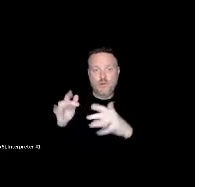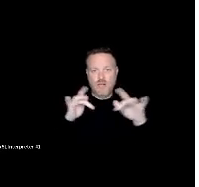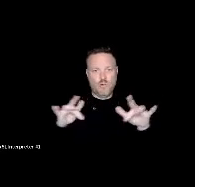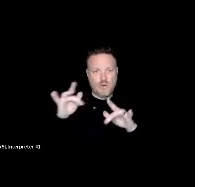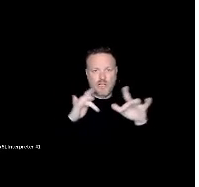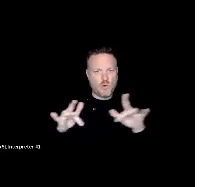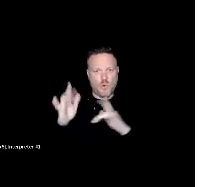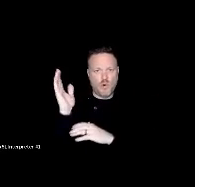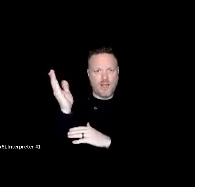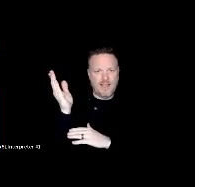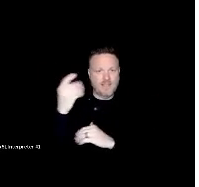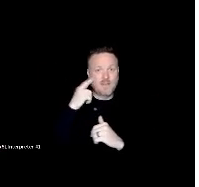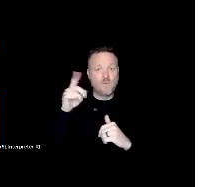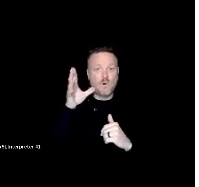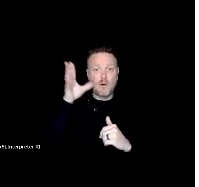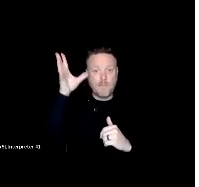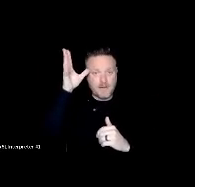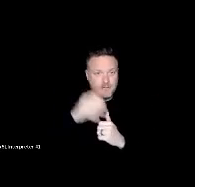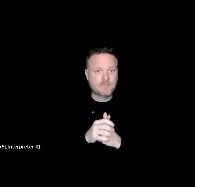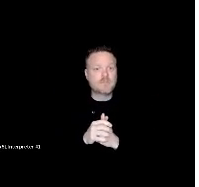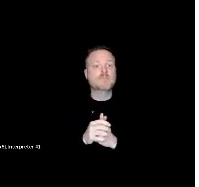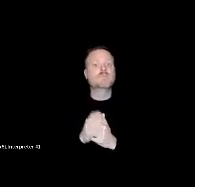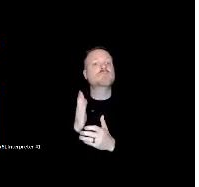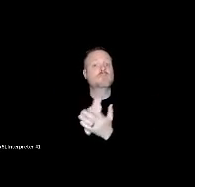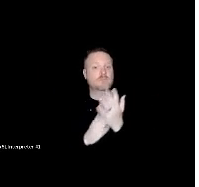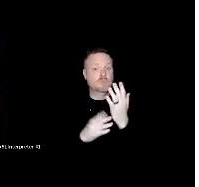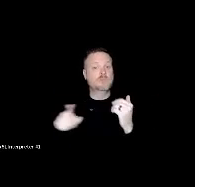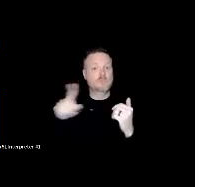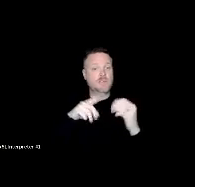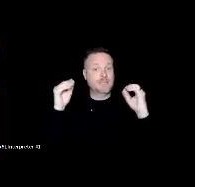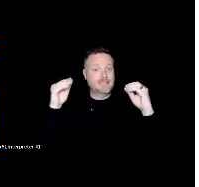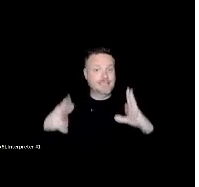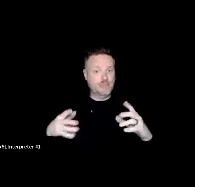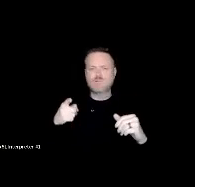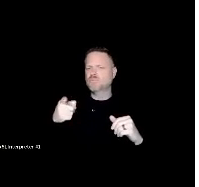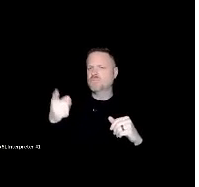for a parent. So some of our teachers are knowing that there are some family members